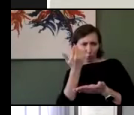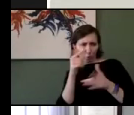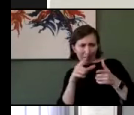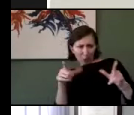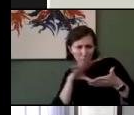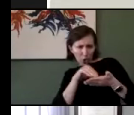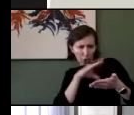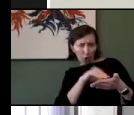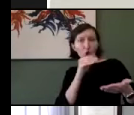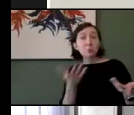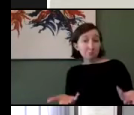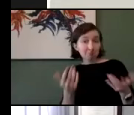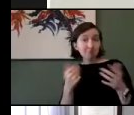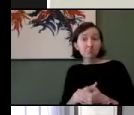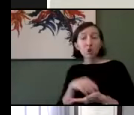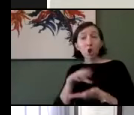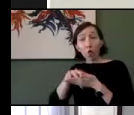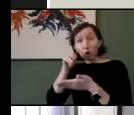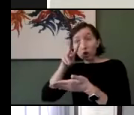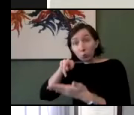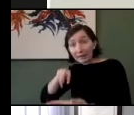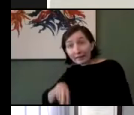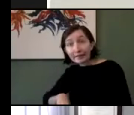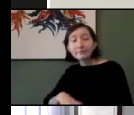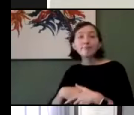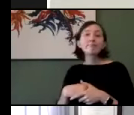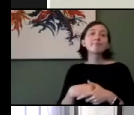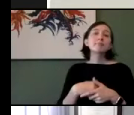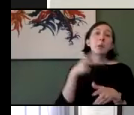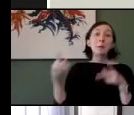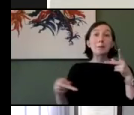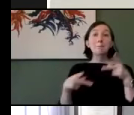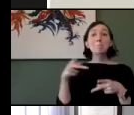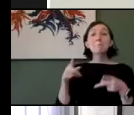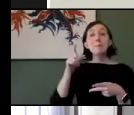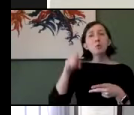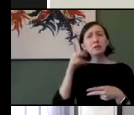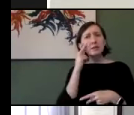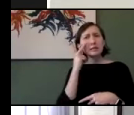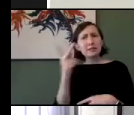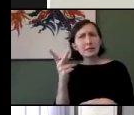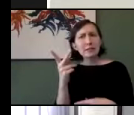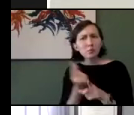students learning a new language, also people who need to see the proper shape of the mouth